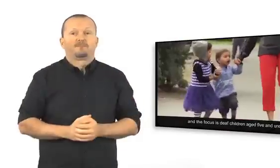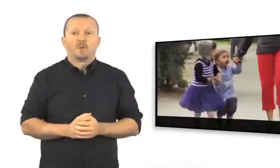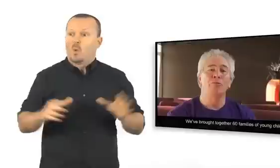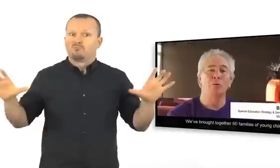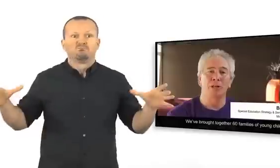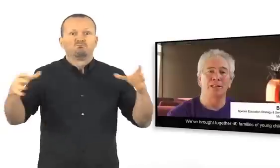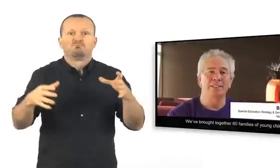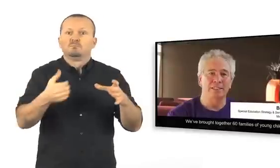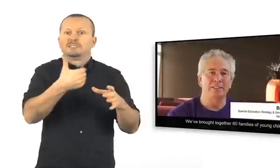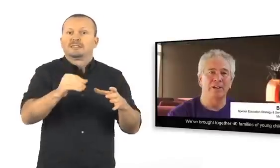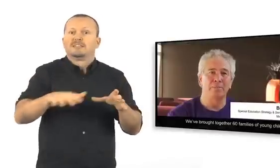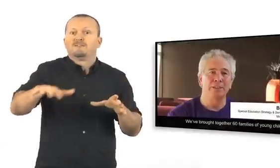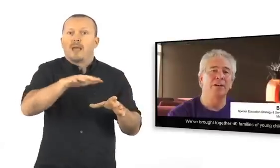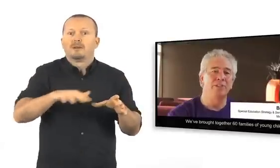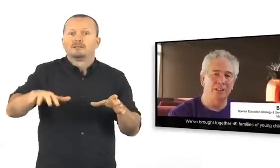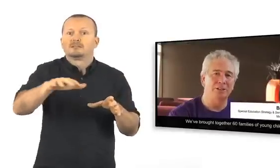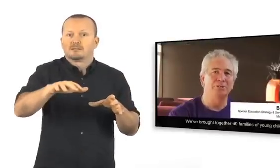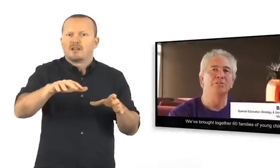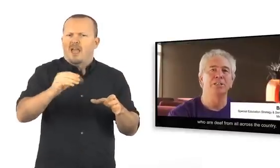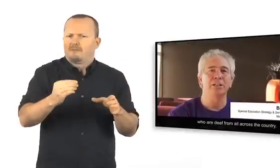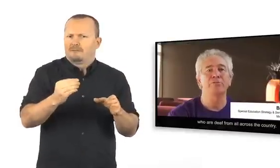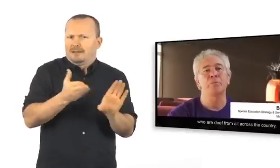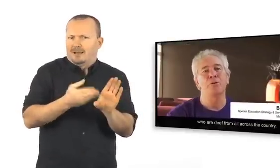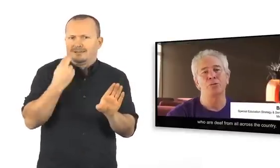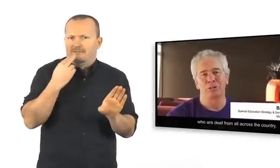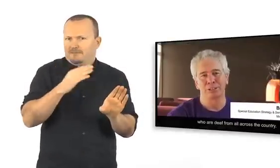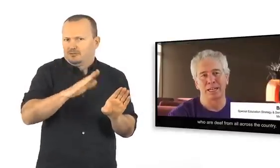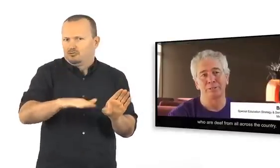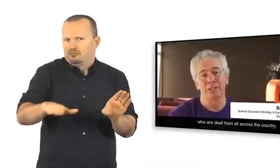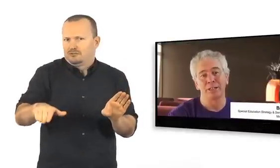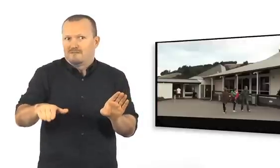We’ve brought together 60 families of young children who are deaf from all across the country.